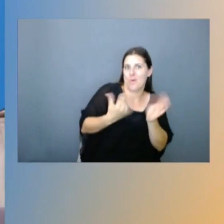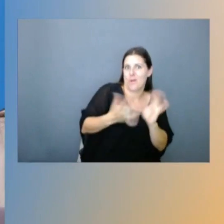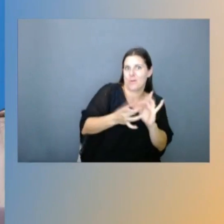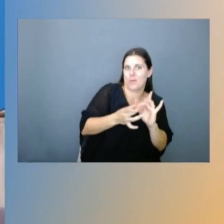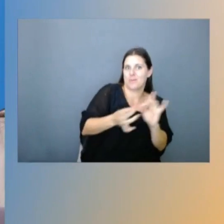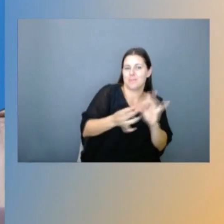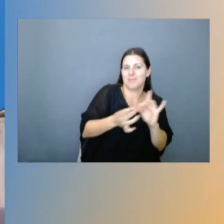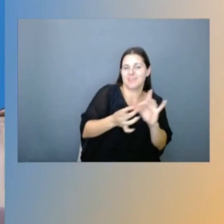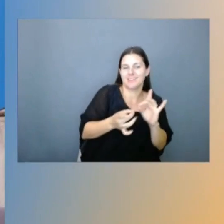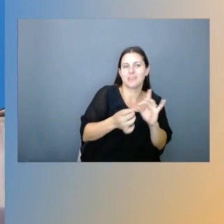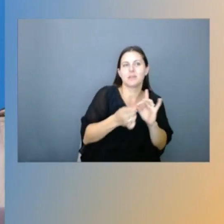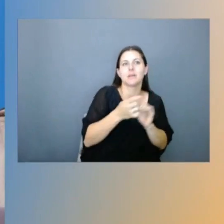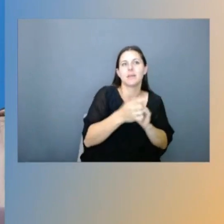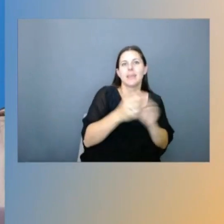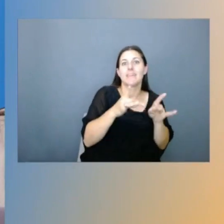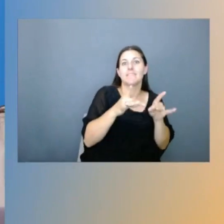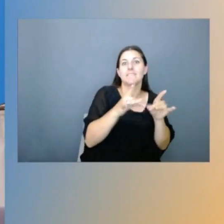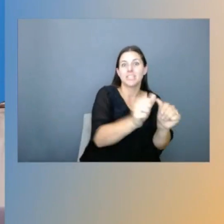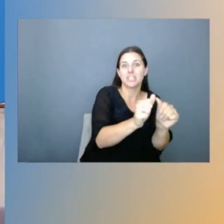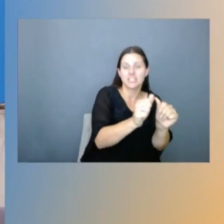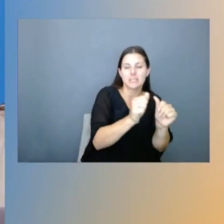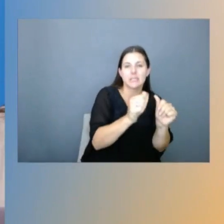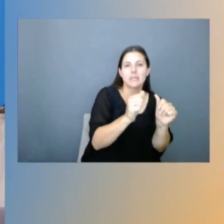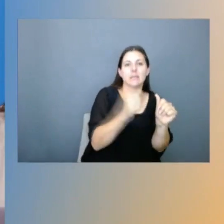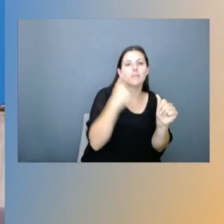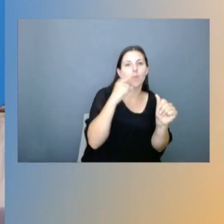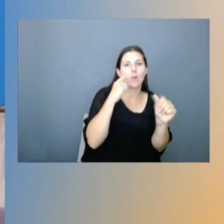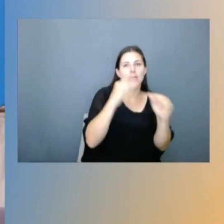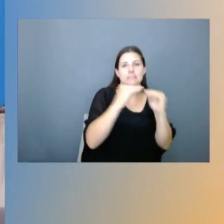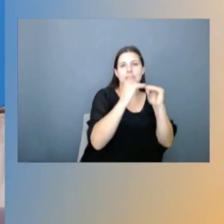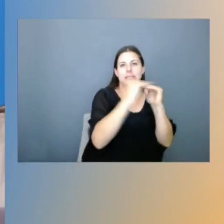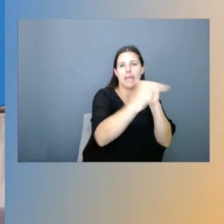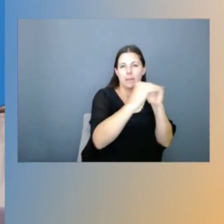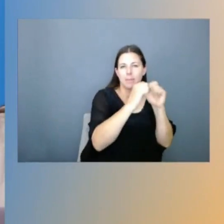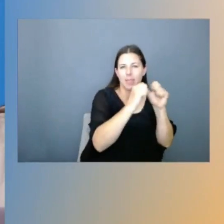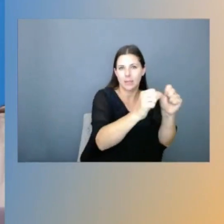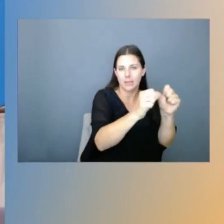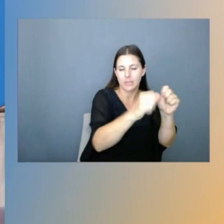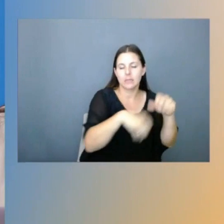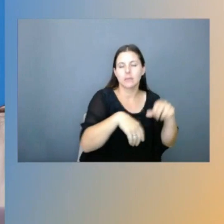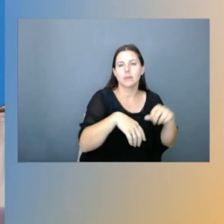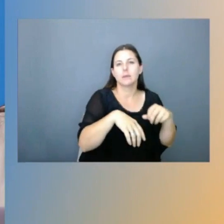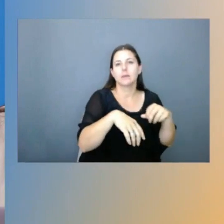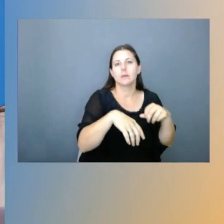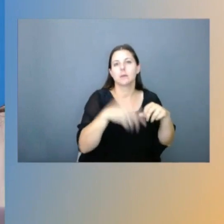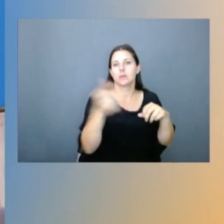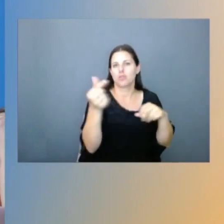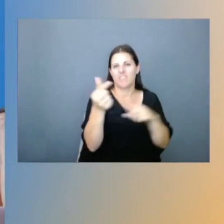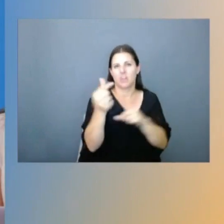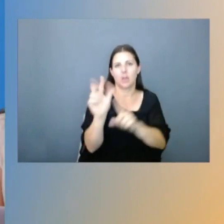the efficiencies on the sustainability side as well, this Graviton3 has made some really significantly